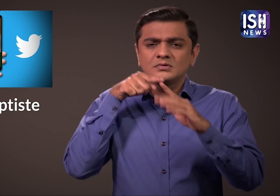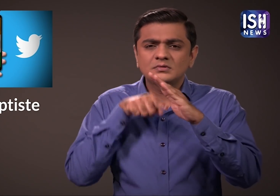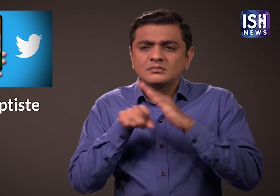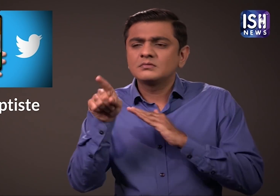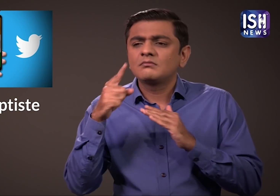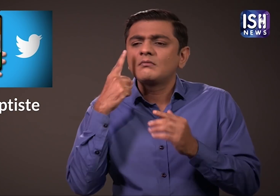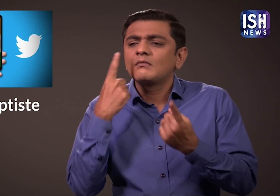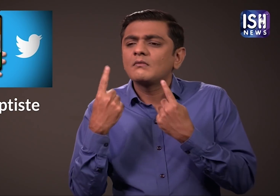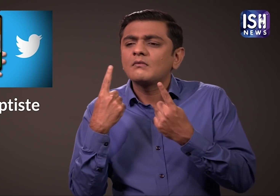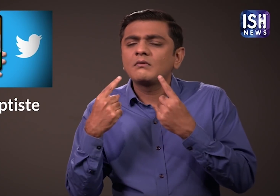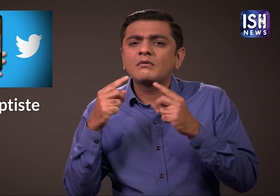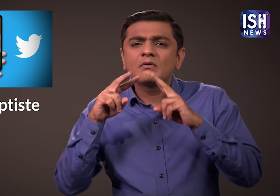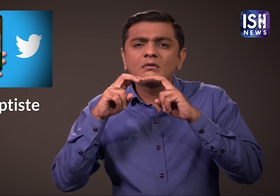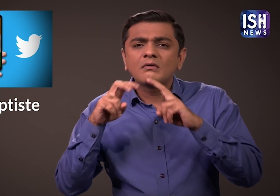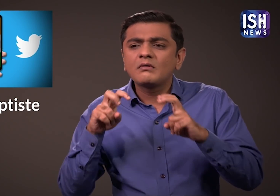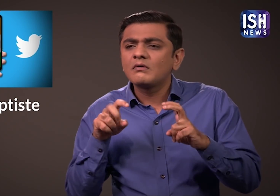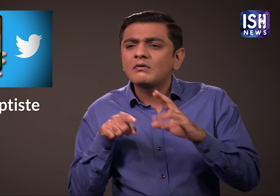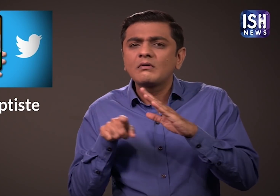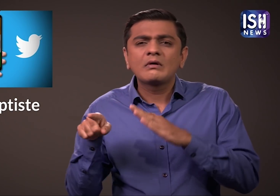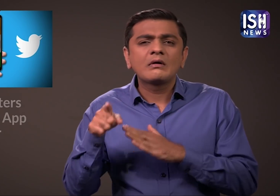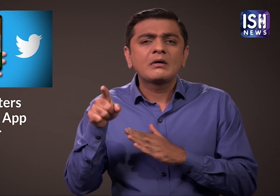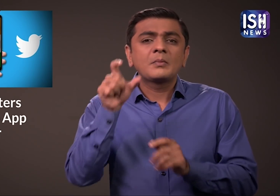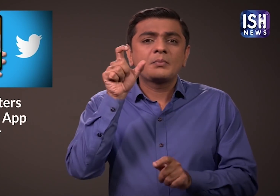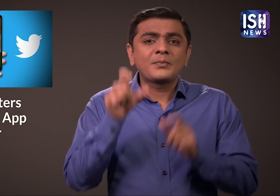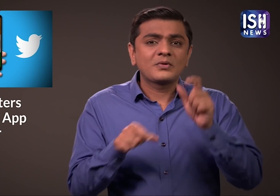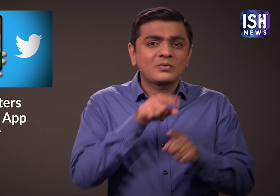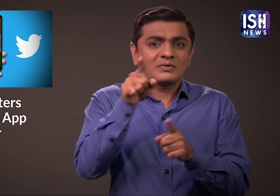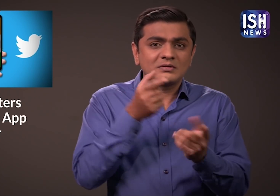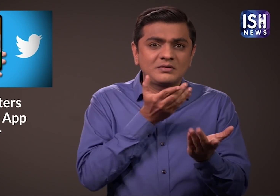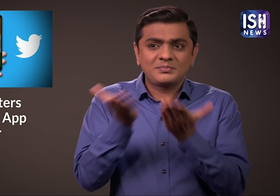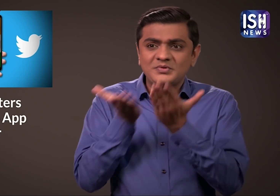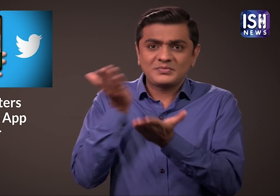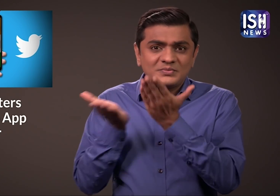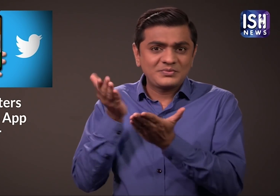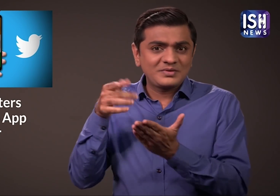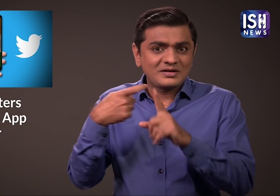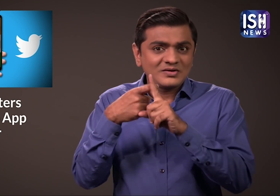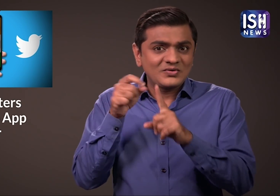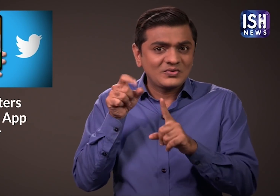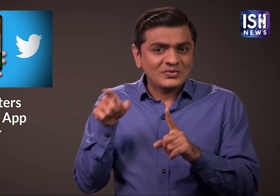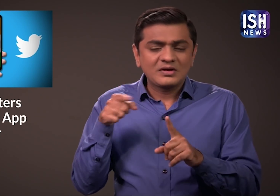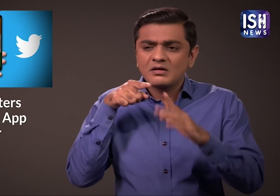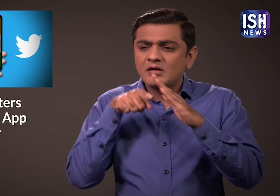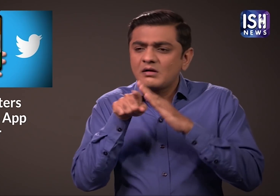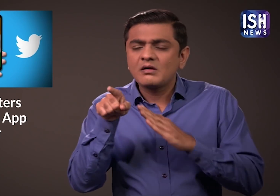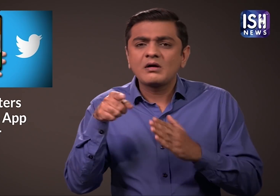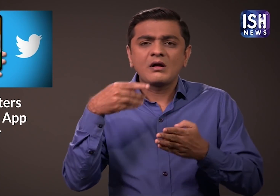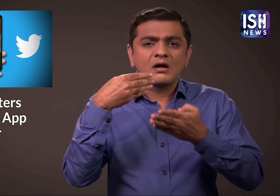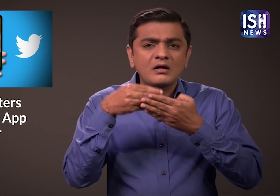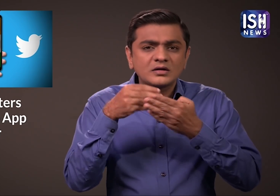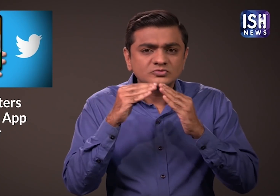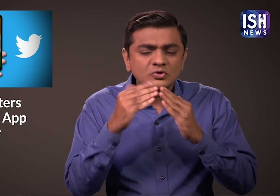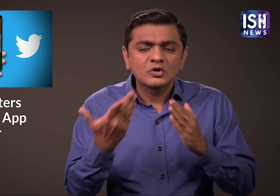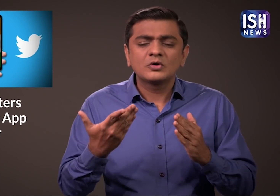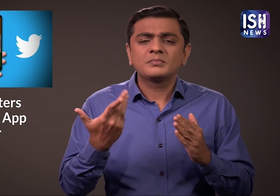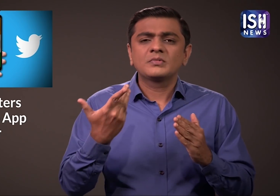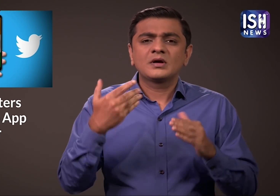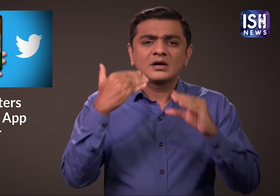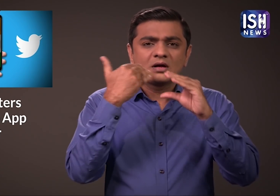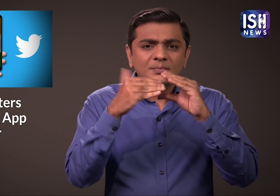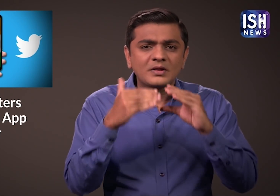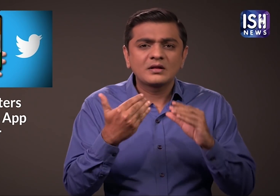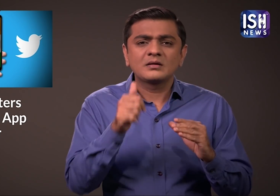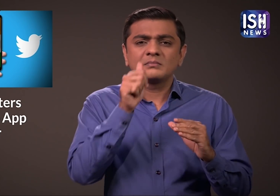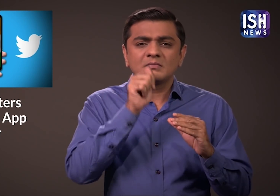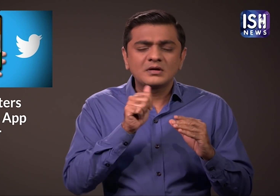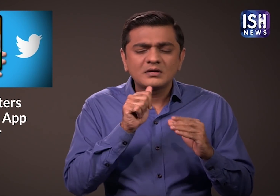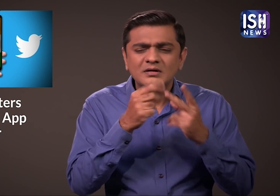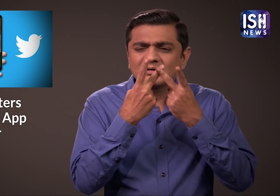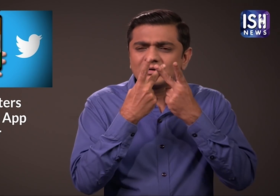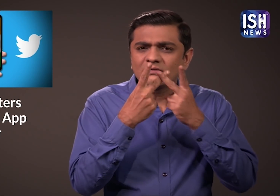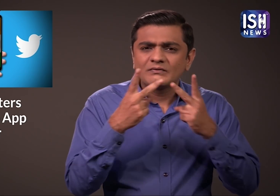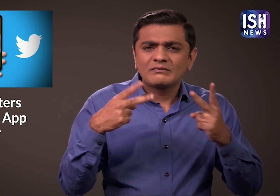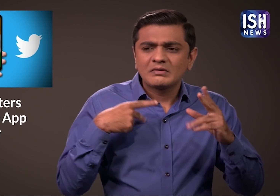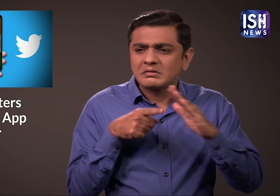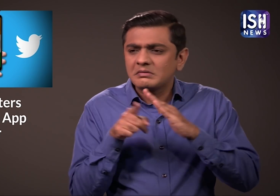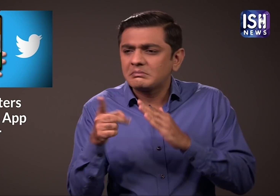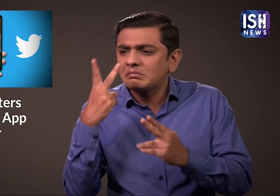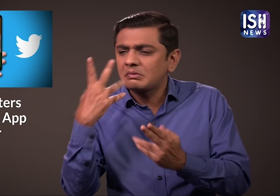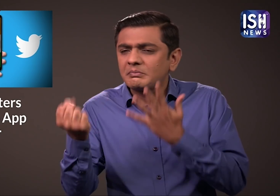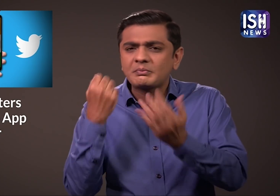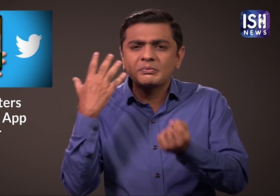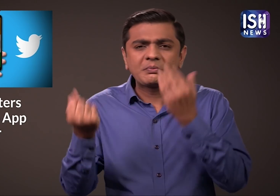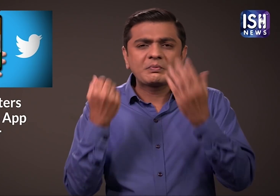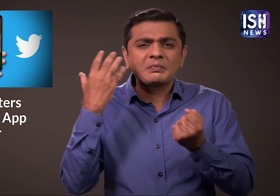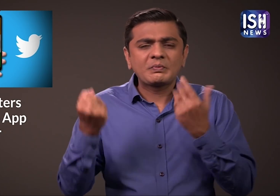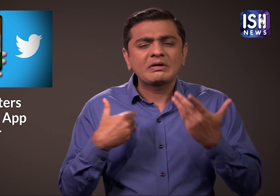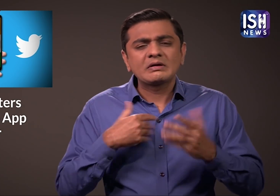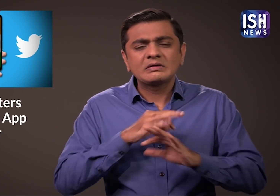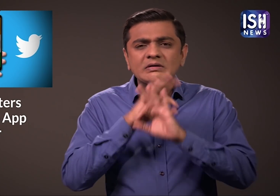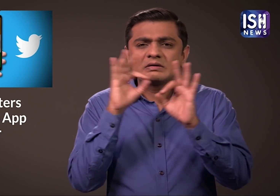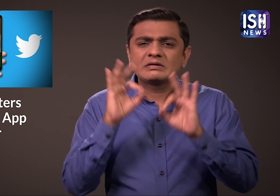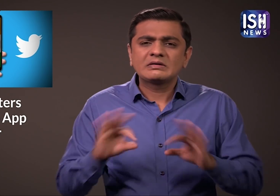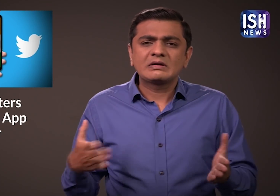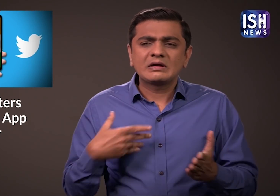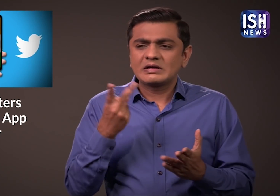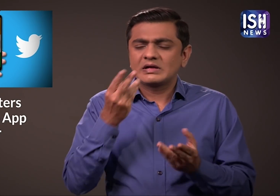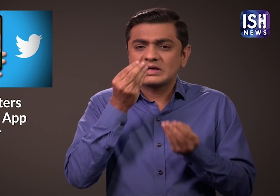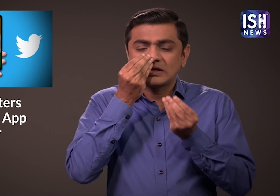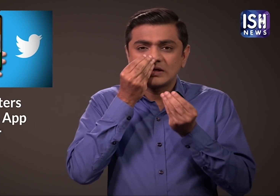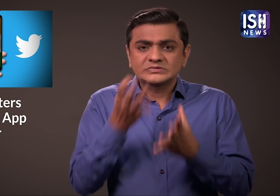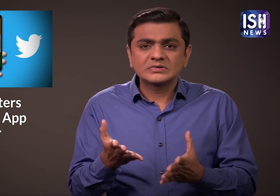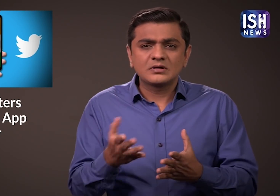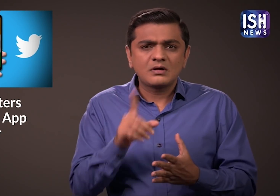and was able to access sensitive user data such as email IDs, addresses, passwords, etc.